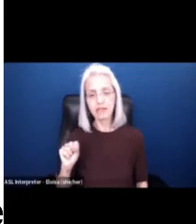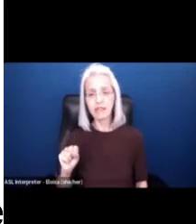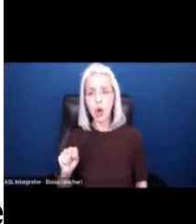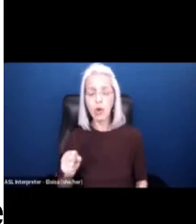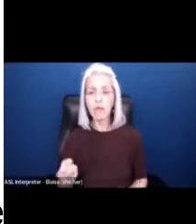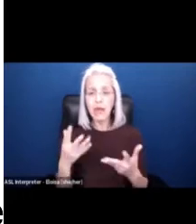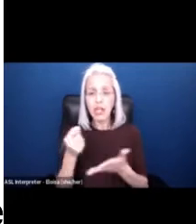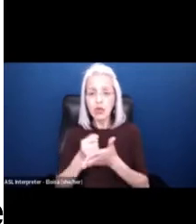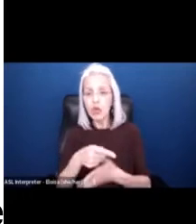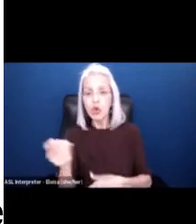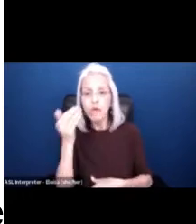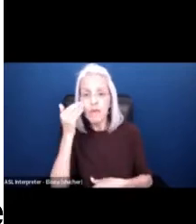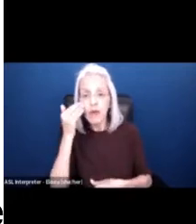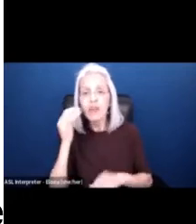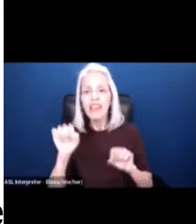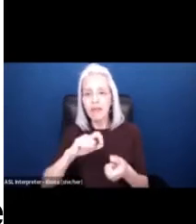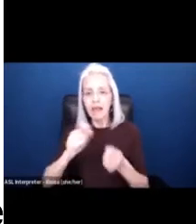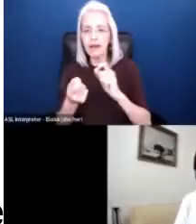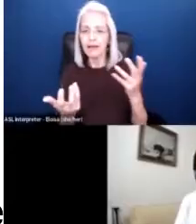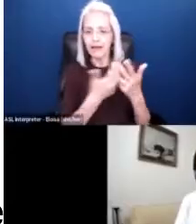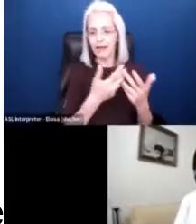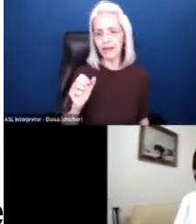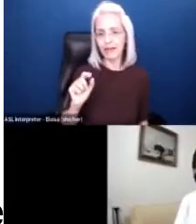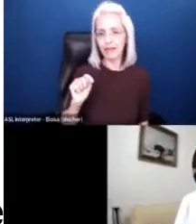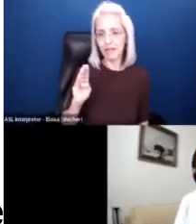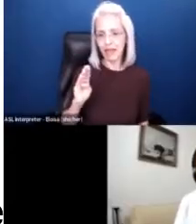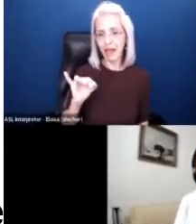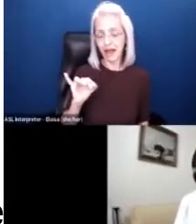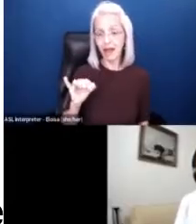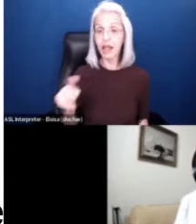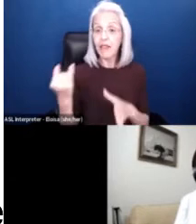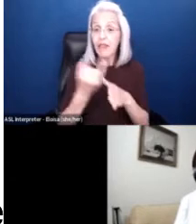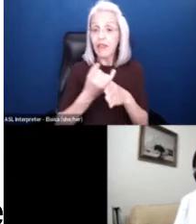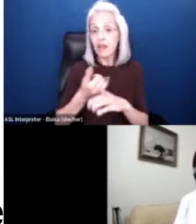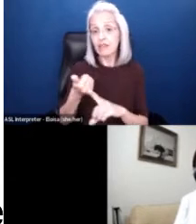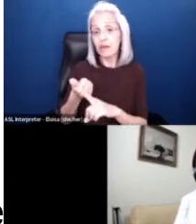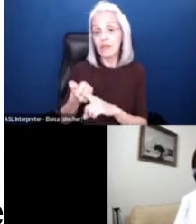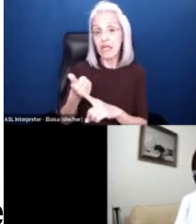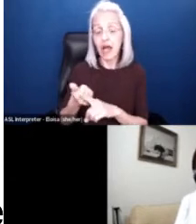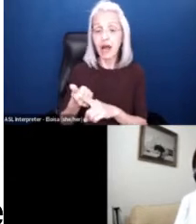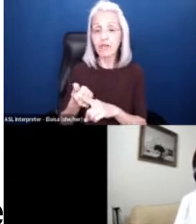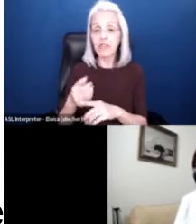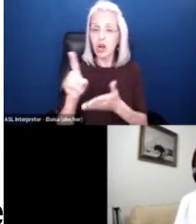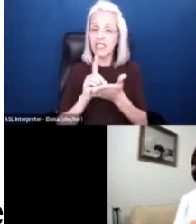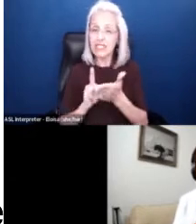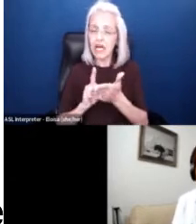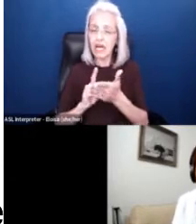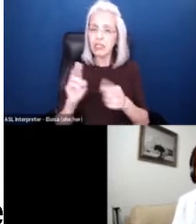adapted for this population. And these interventions are actually designed to be used by providers